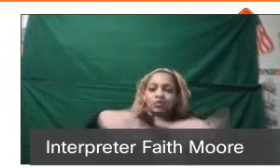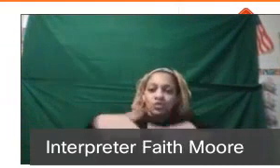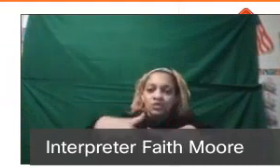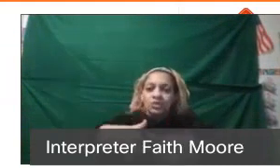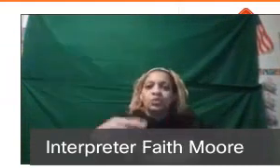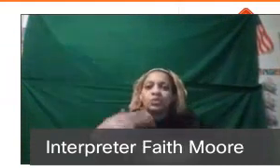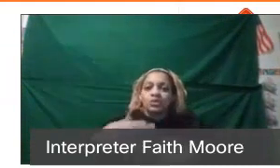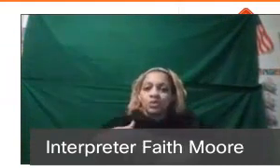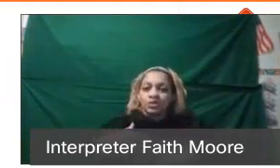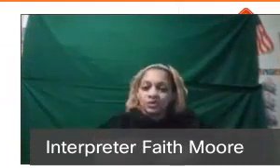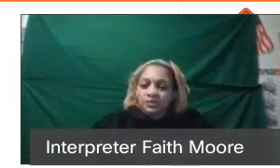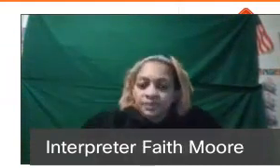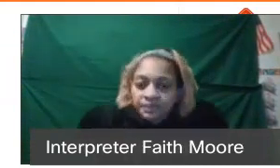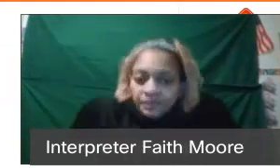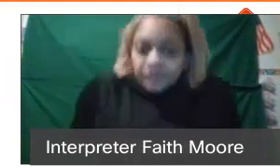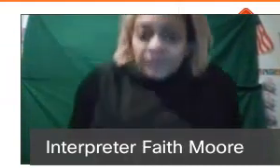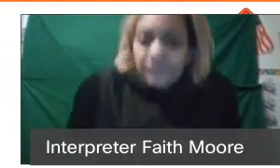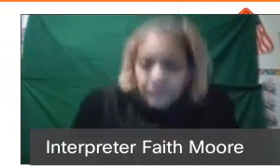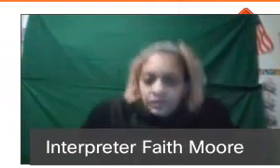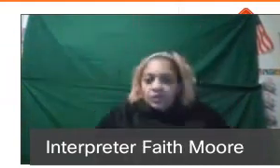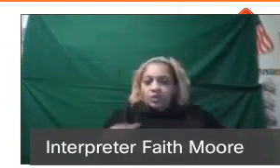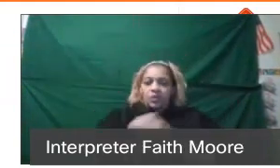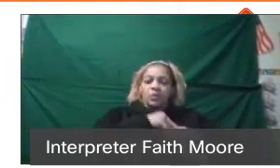They are designed for the kind of trail.